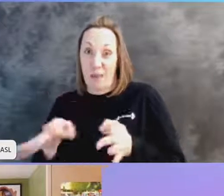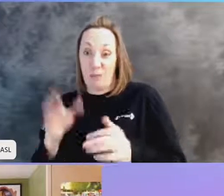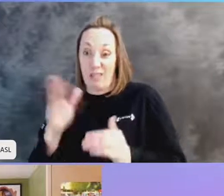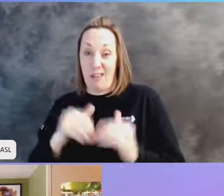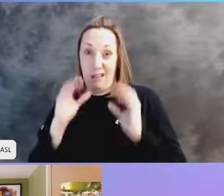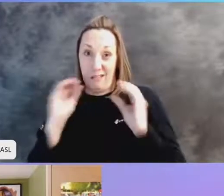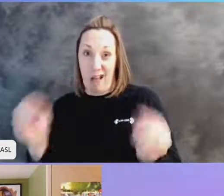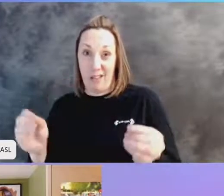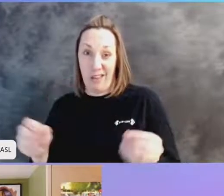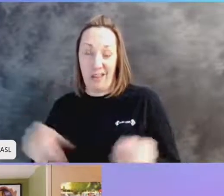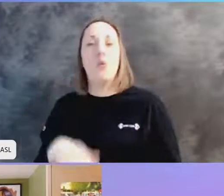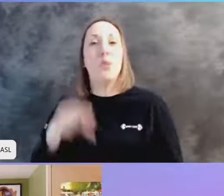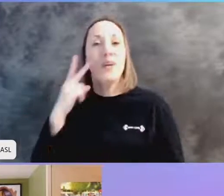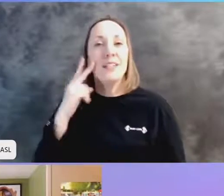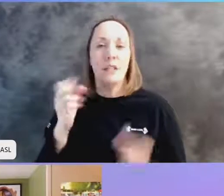work quite well and their content with it because they'd